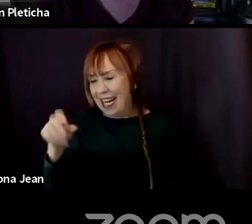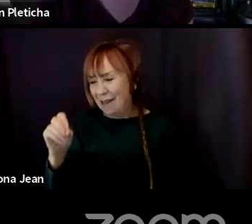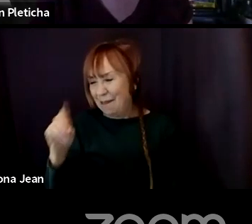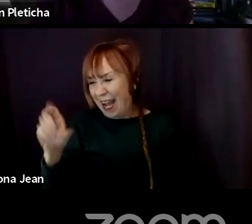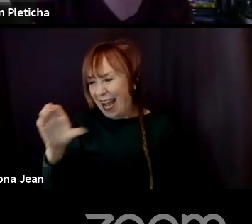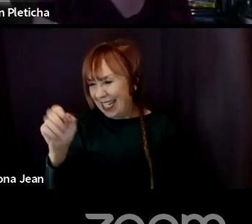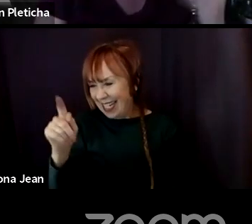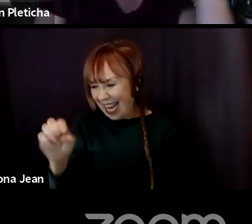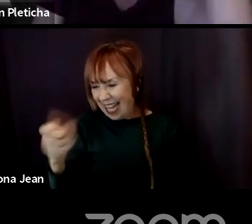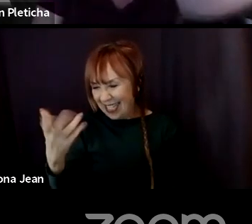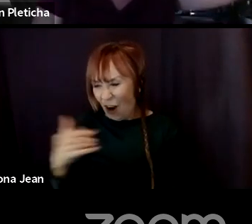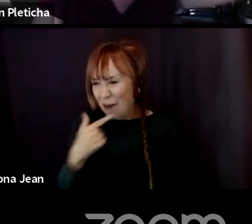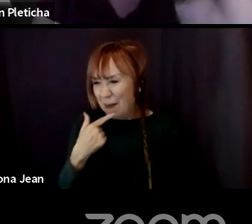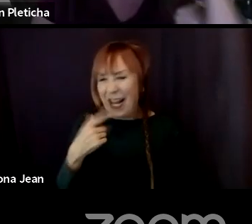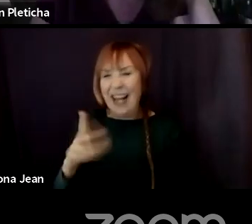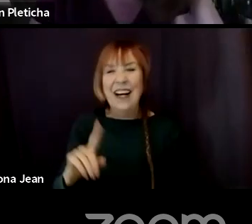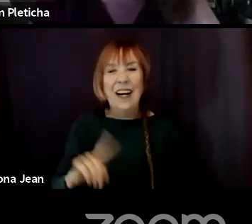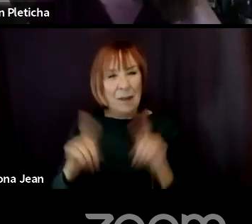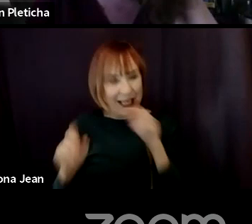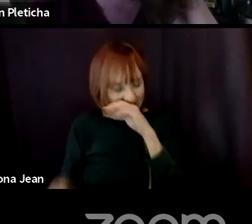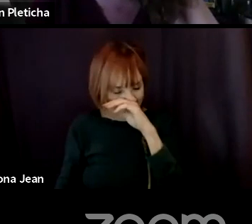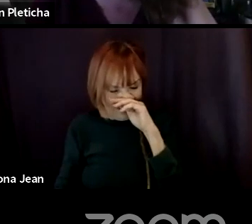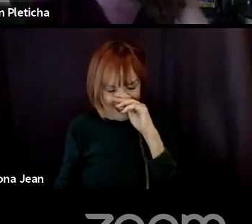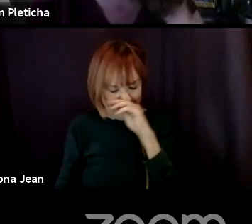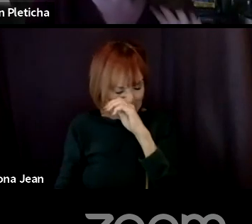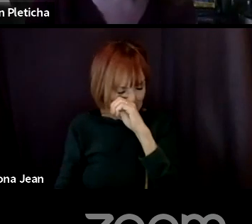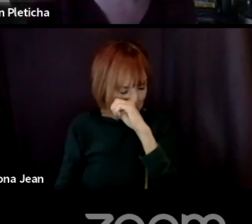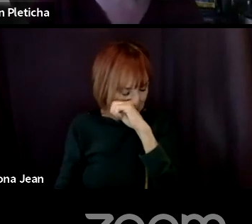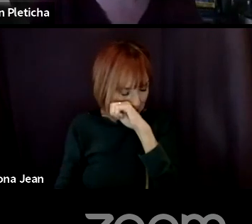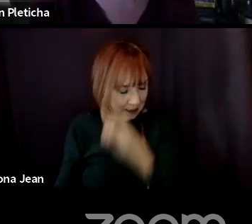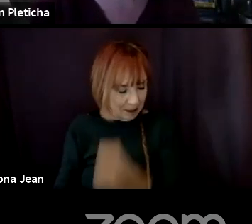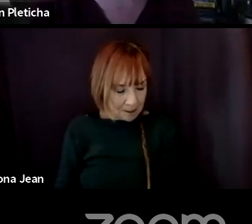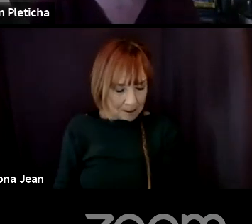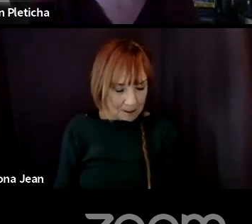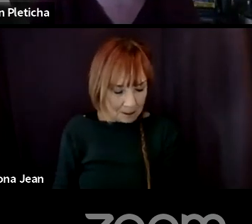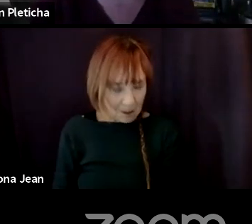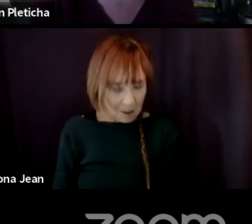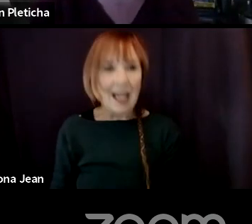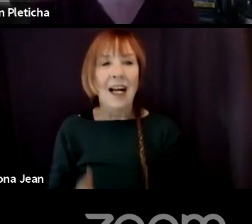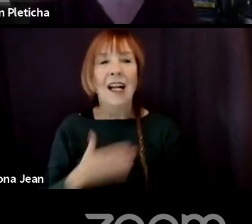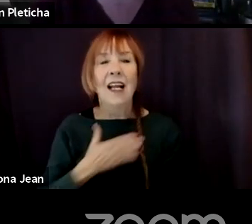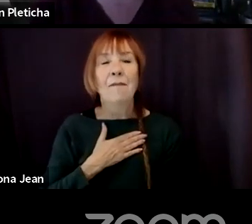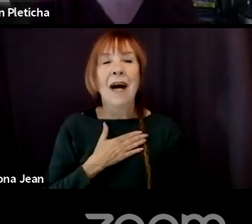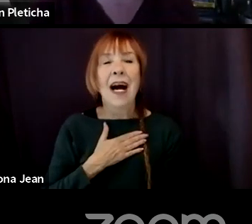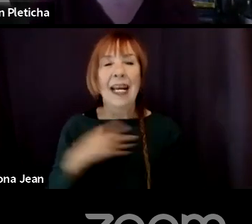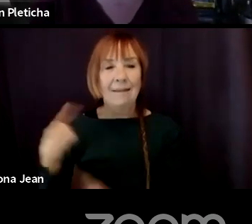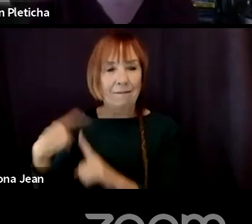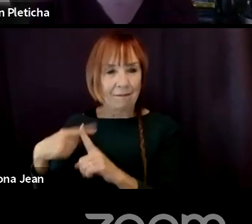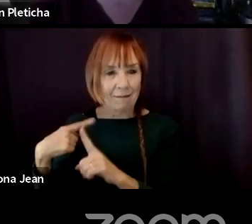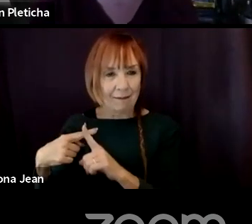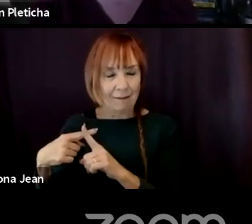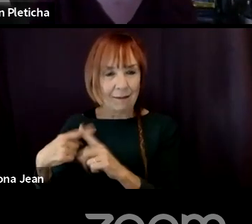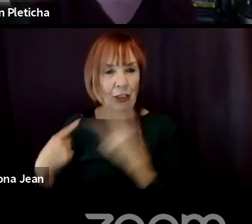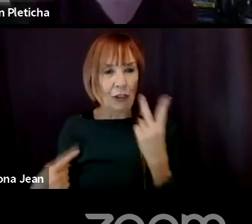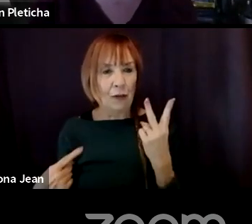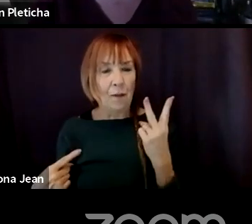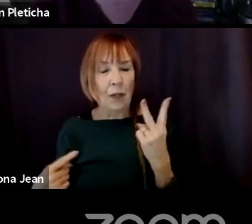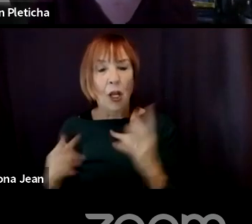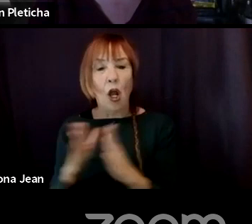But I think I feel like my good, two things. One, there's a book called "Good in a Room"